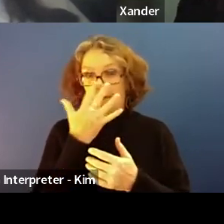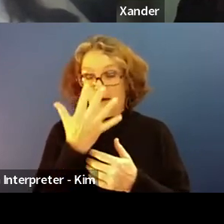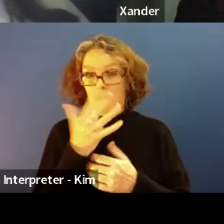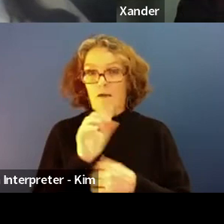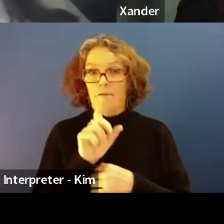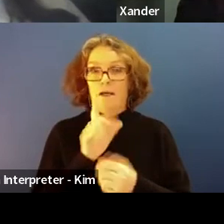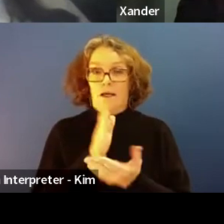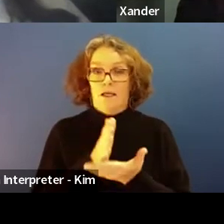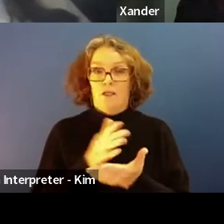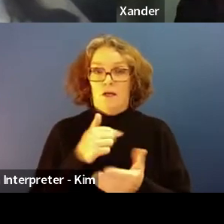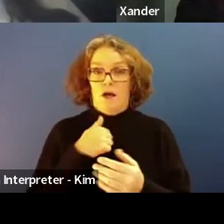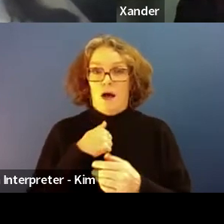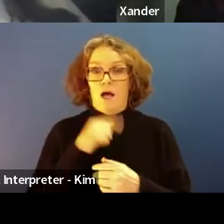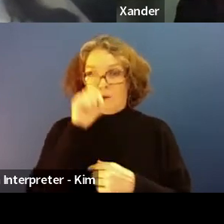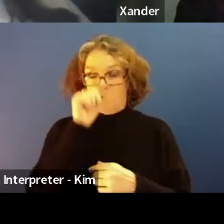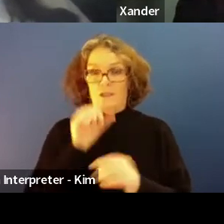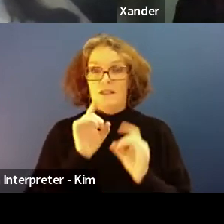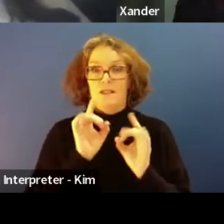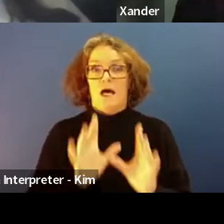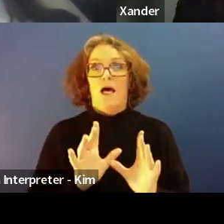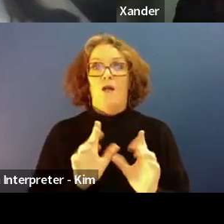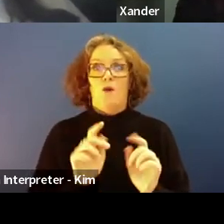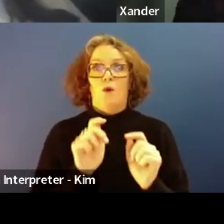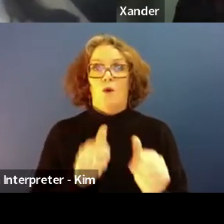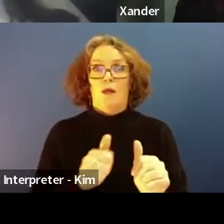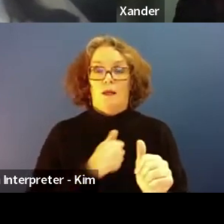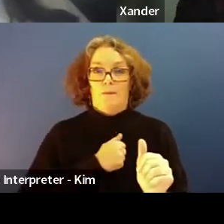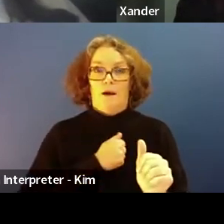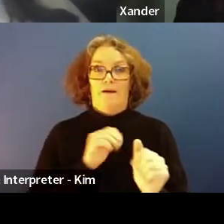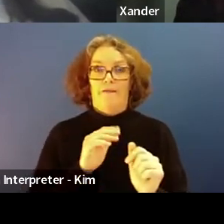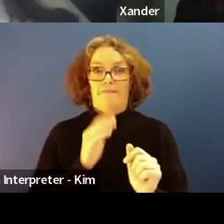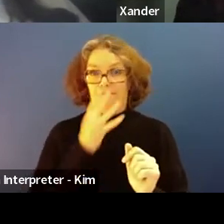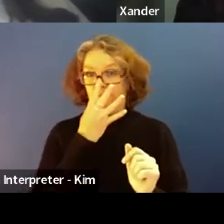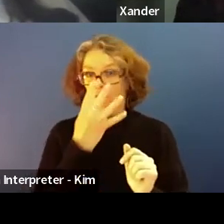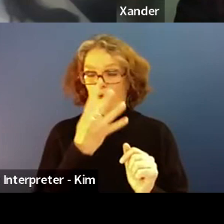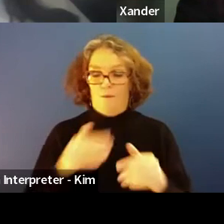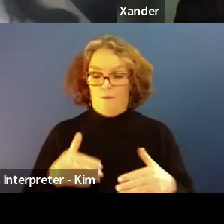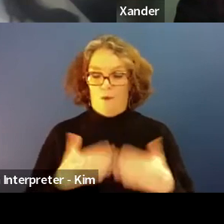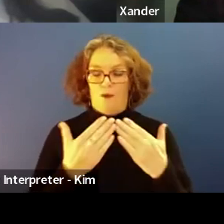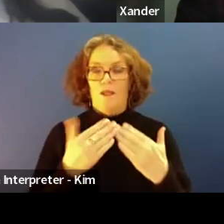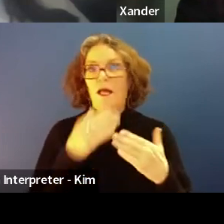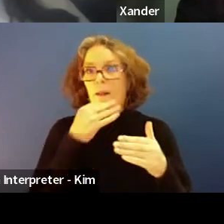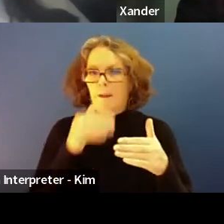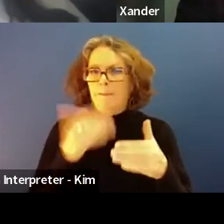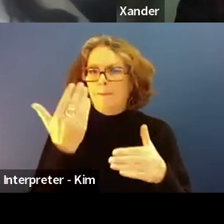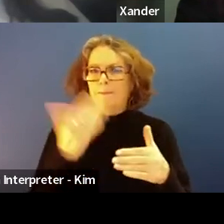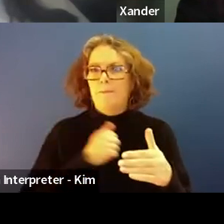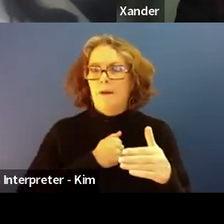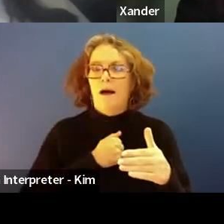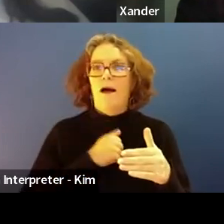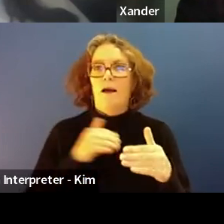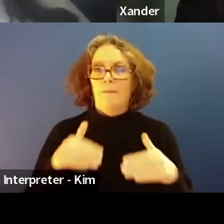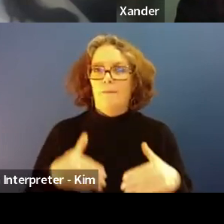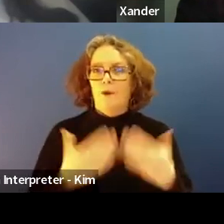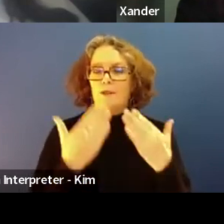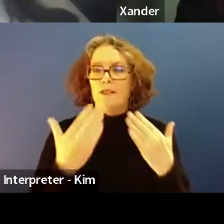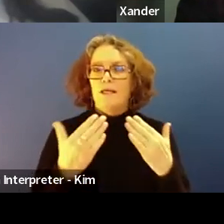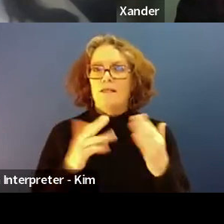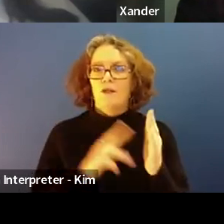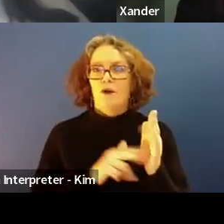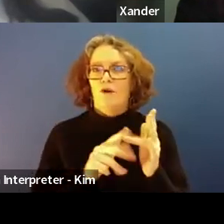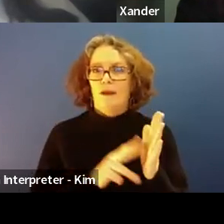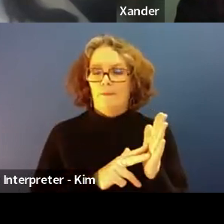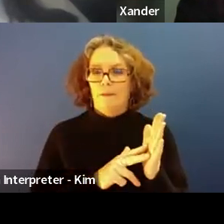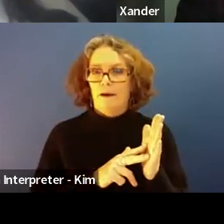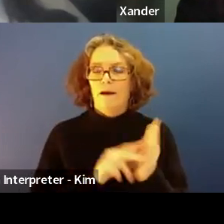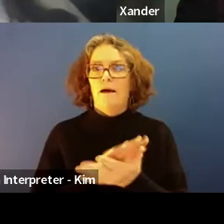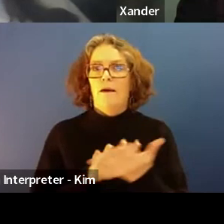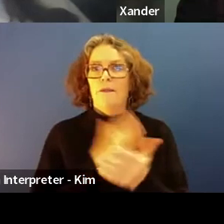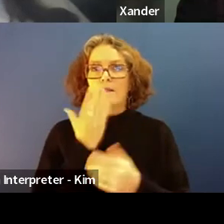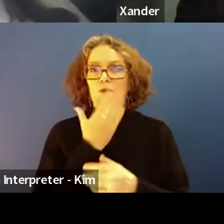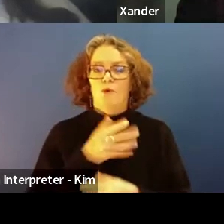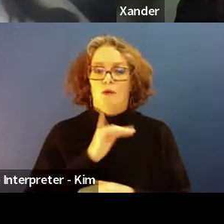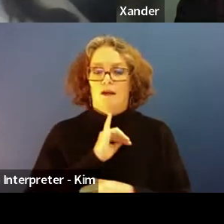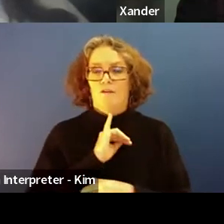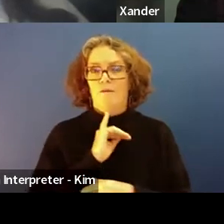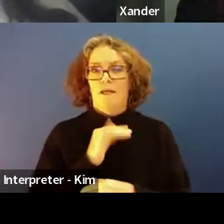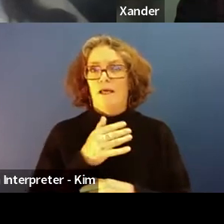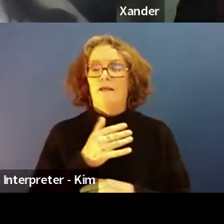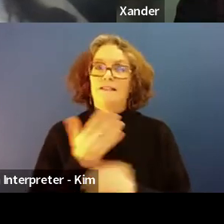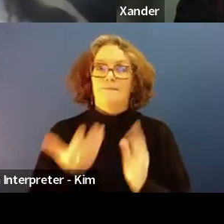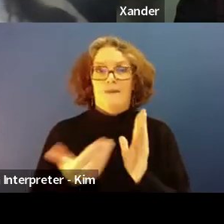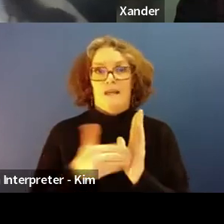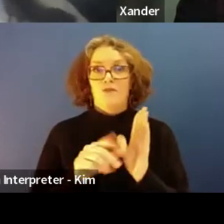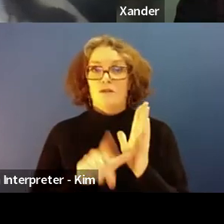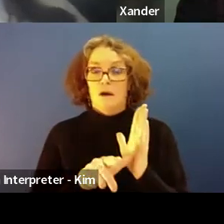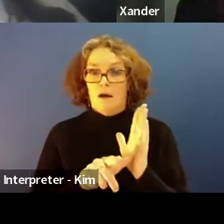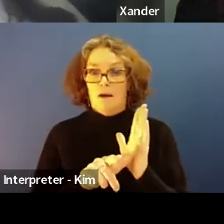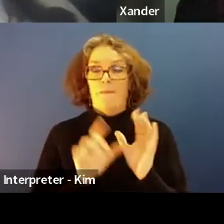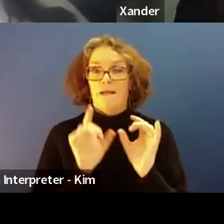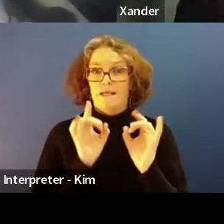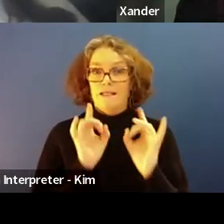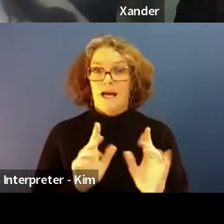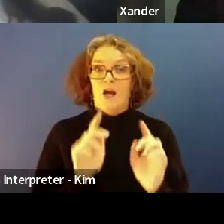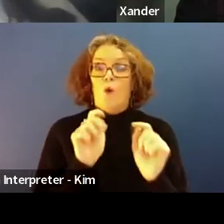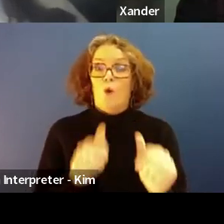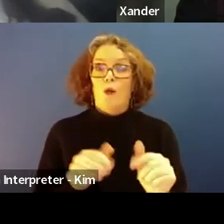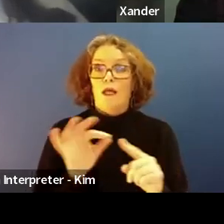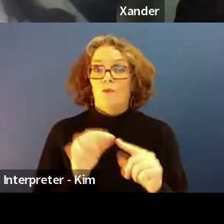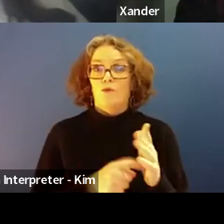I was actually able to start preschool early on my fourth birthday, which was unusual because my birthday is in November. It's so late in the year, but they gave me that extra time to start preschool early so that I could get used to the environment and